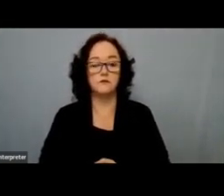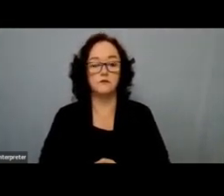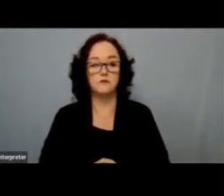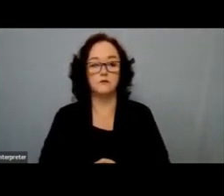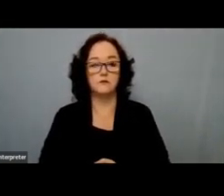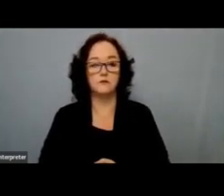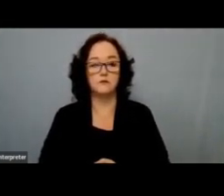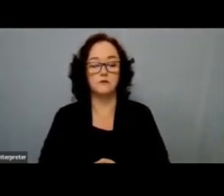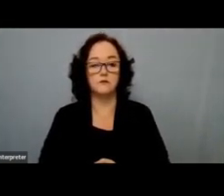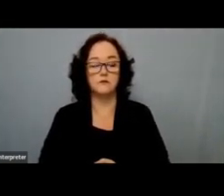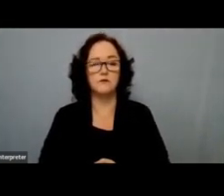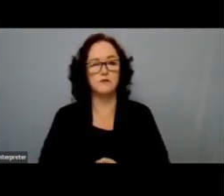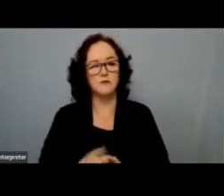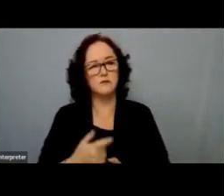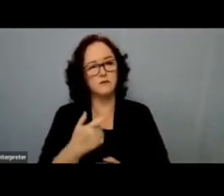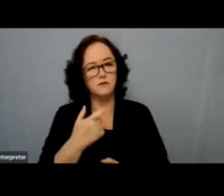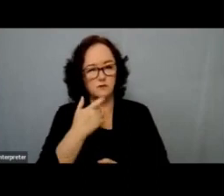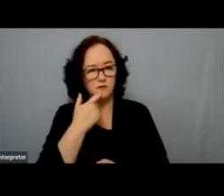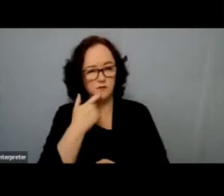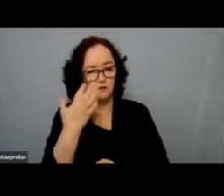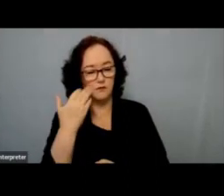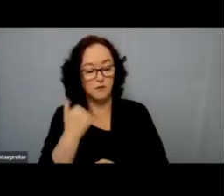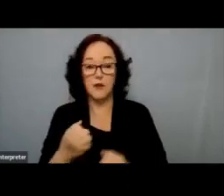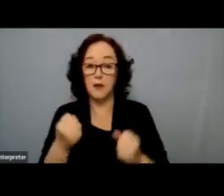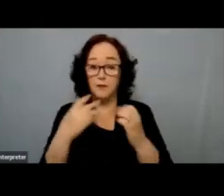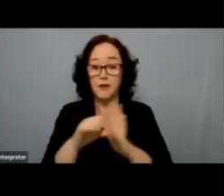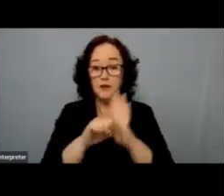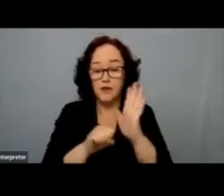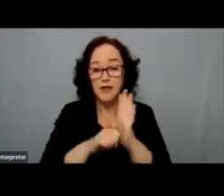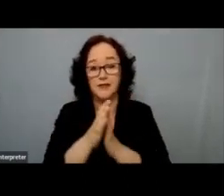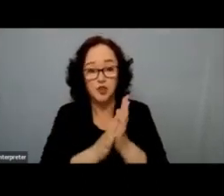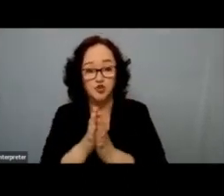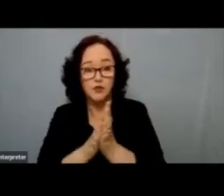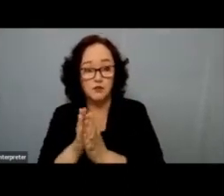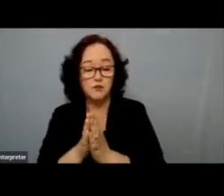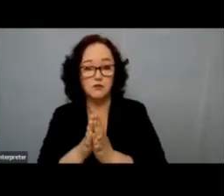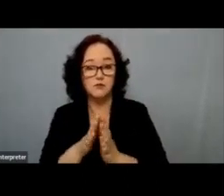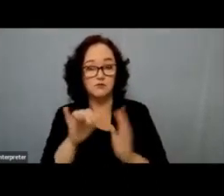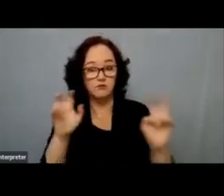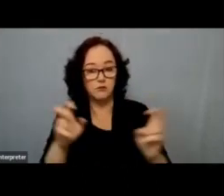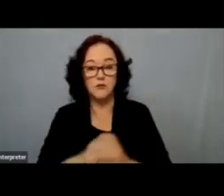I mentioned, several states were interested explore this with this. As a result, the TARC